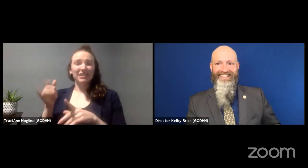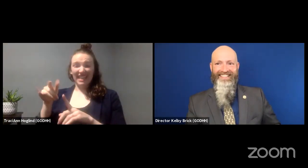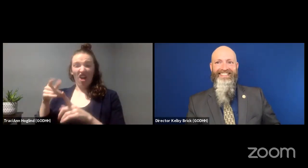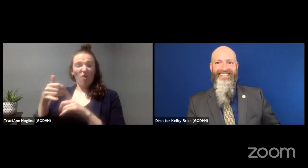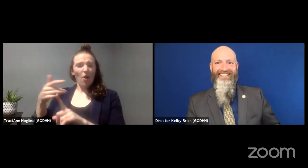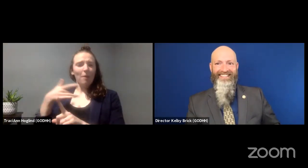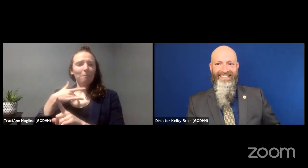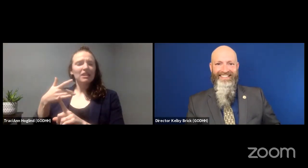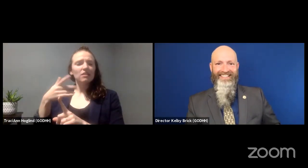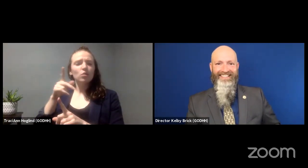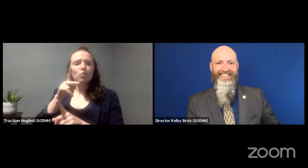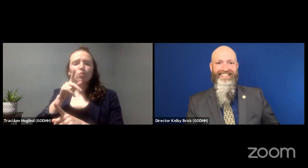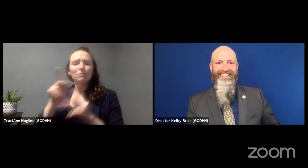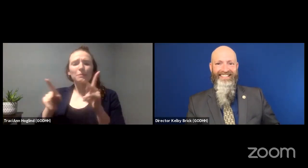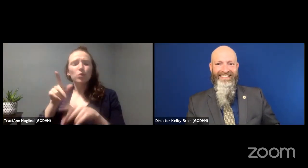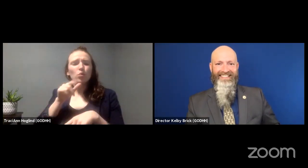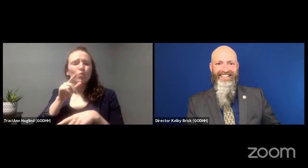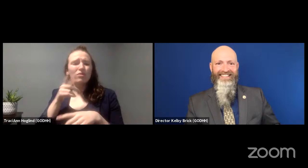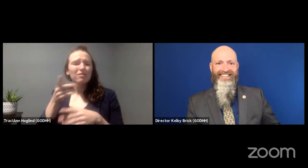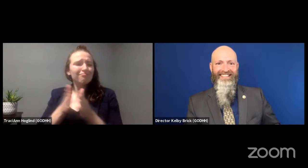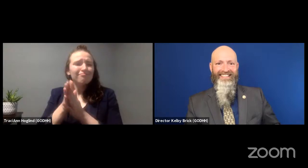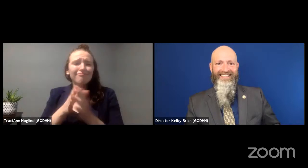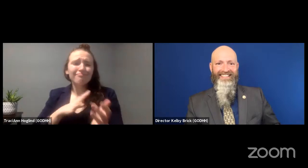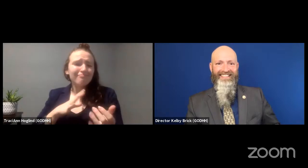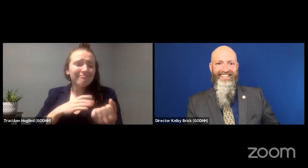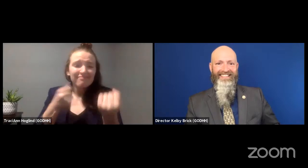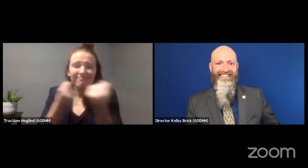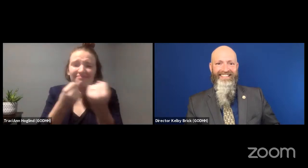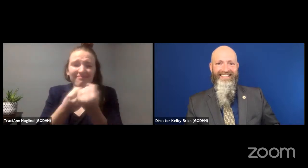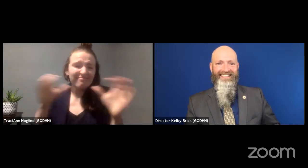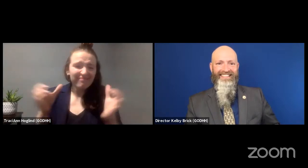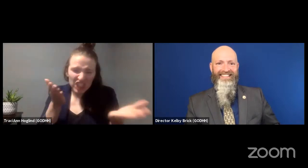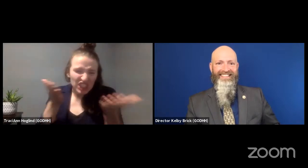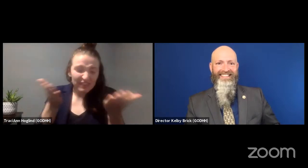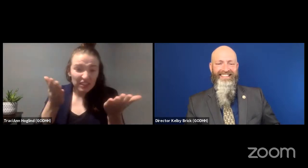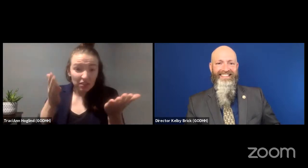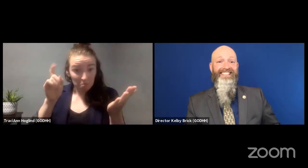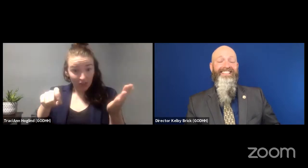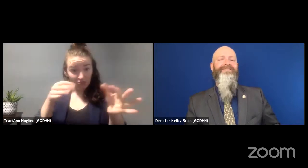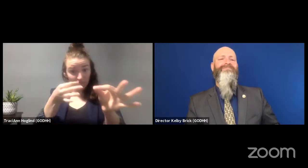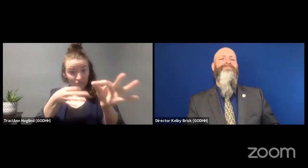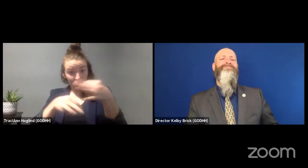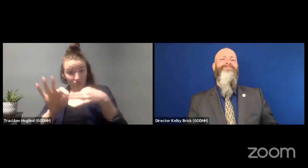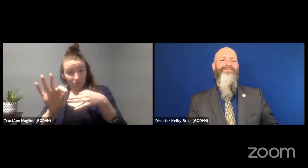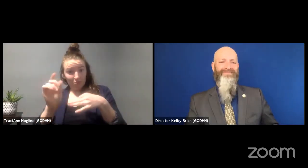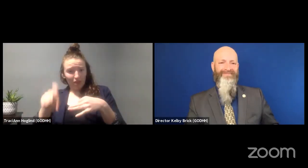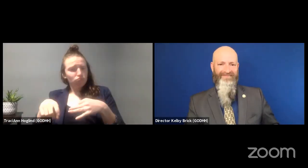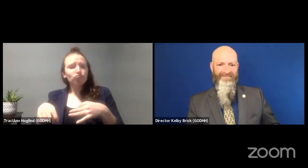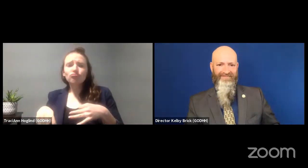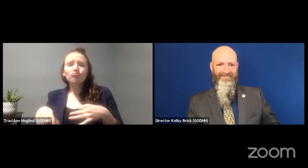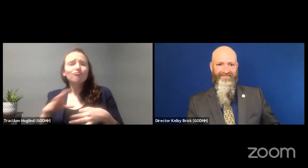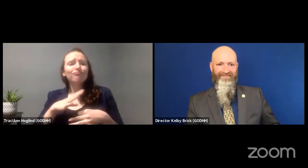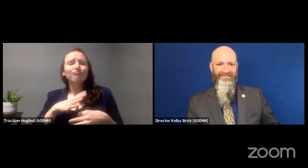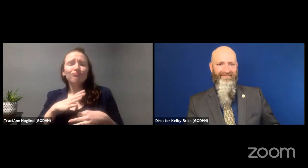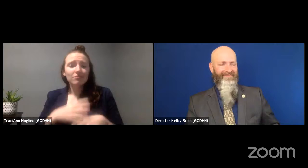Spirit of the Office award. This is given to individuals who show motivation and passion